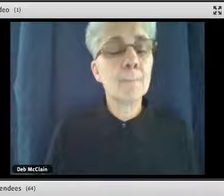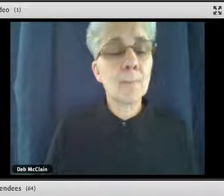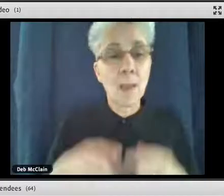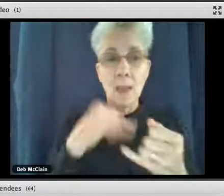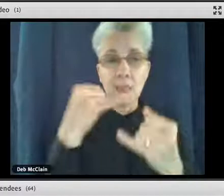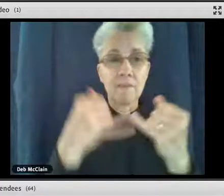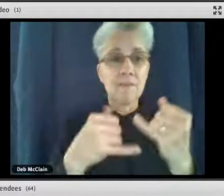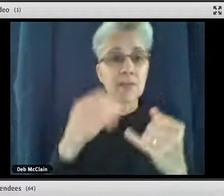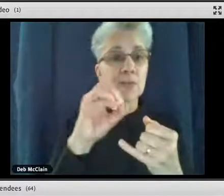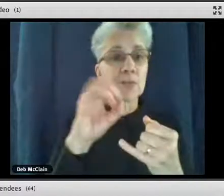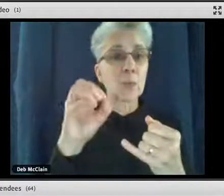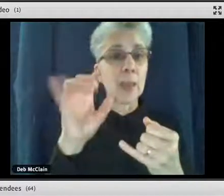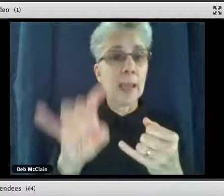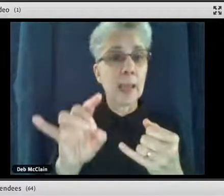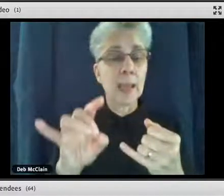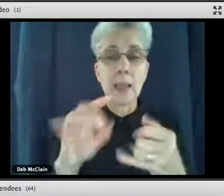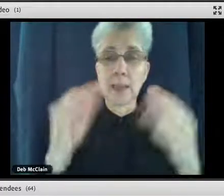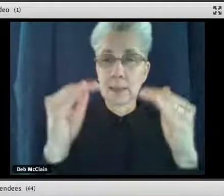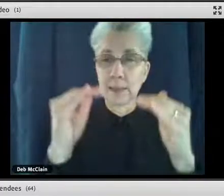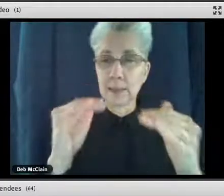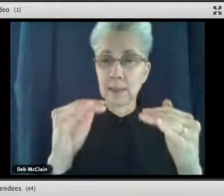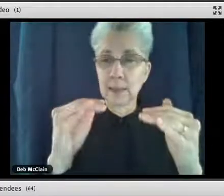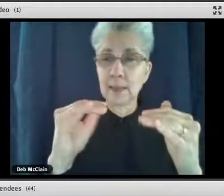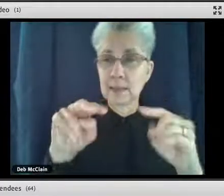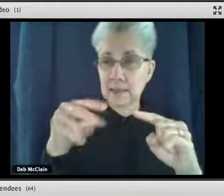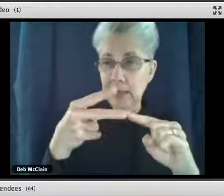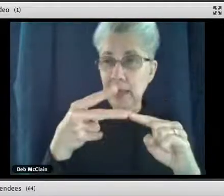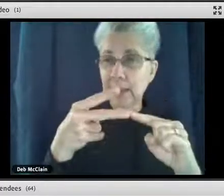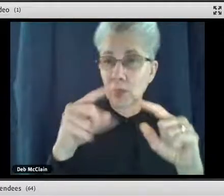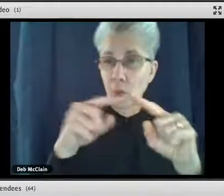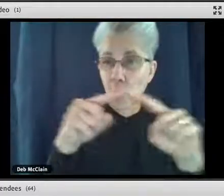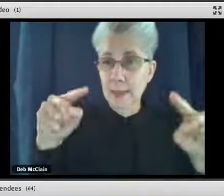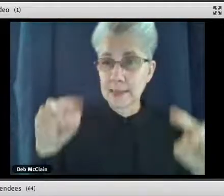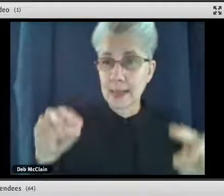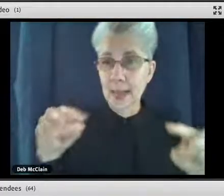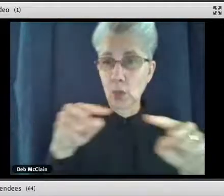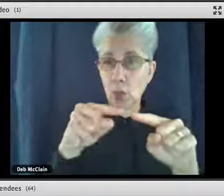And then finally, the 008 there in the second rectangle.